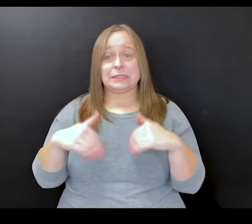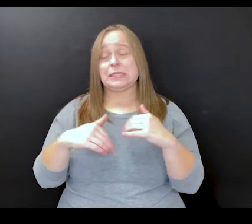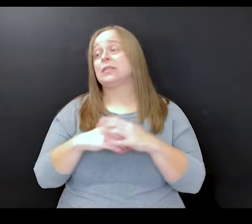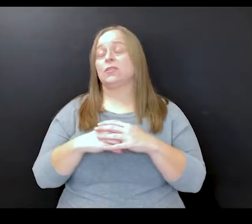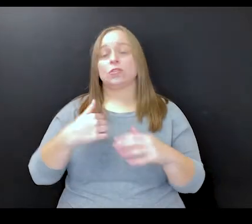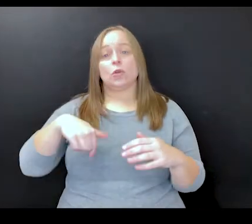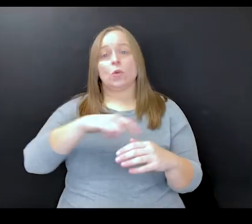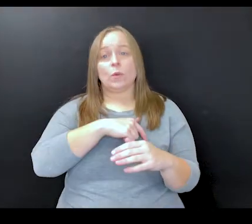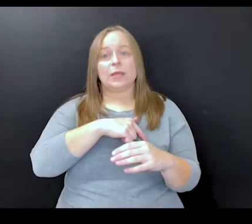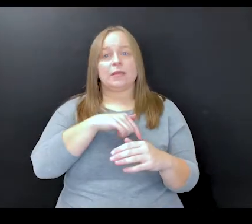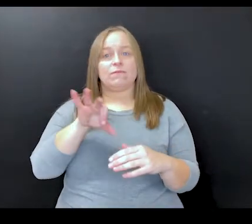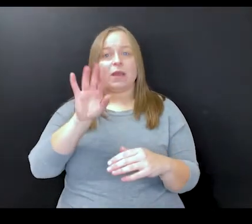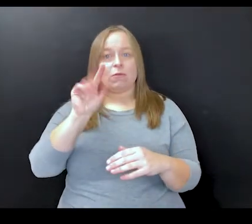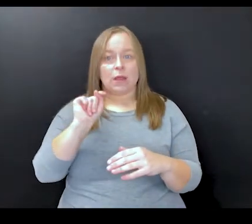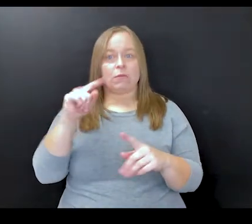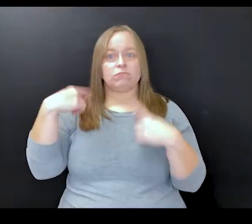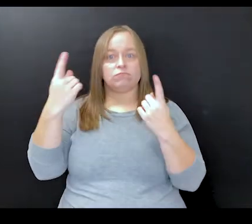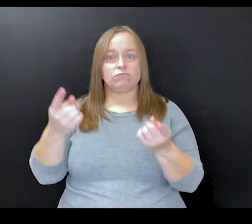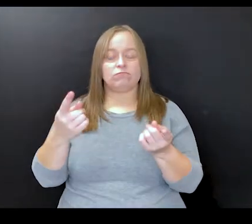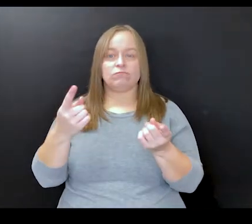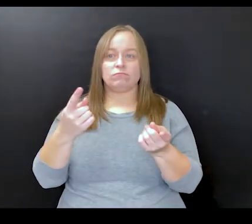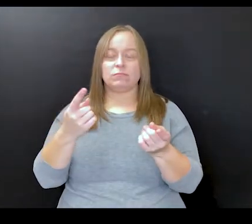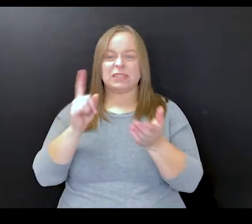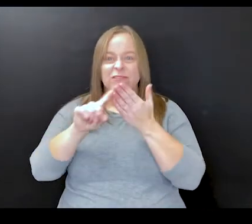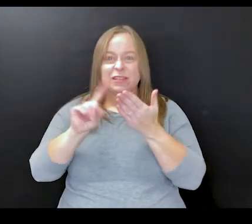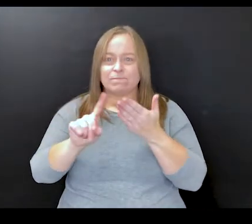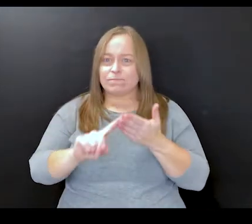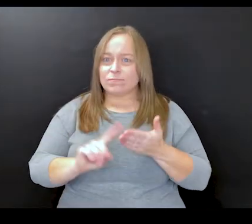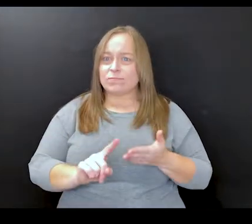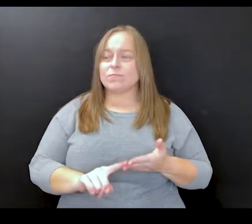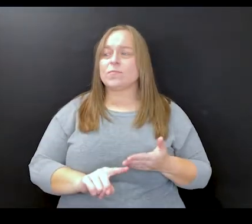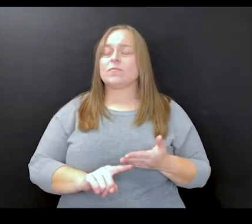And what we had found over the course of an investigation